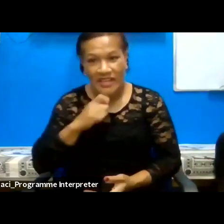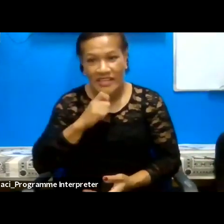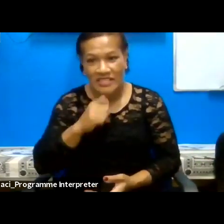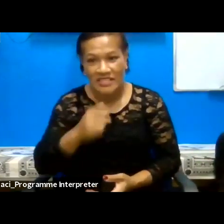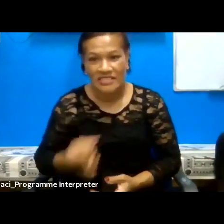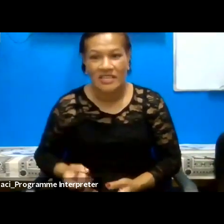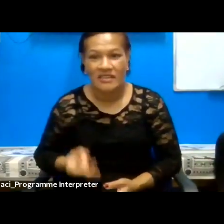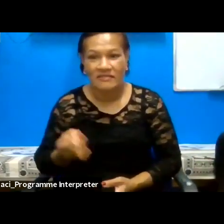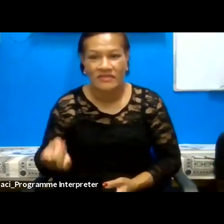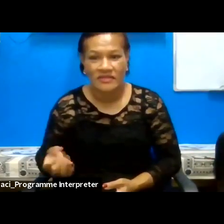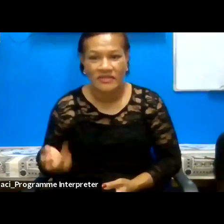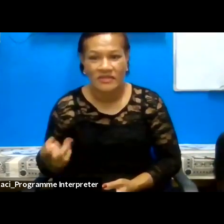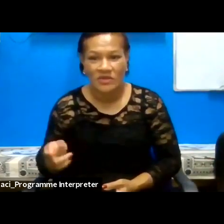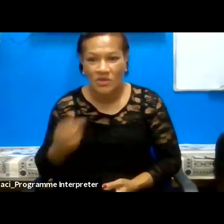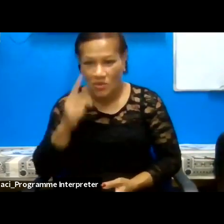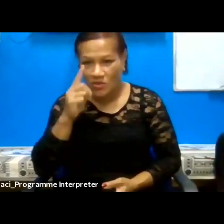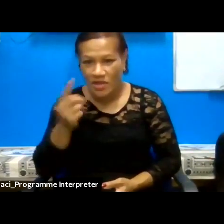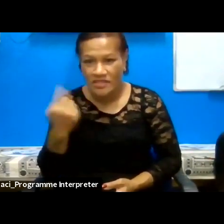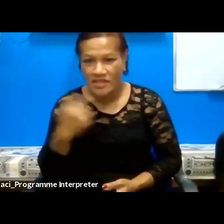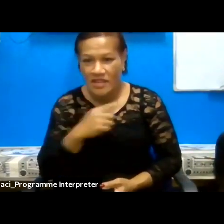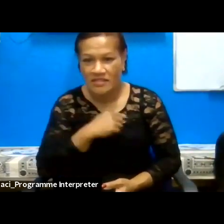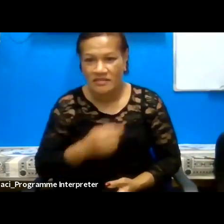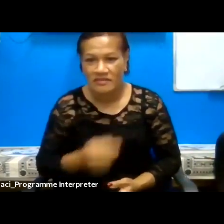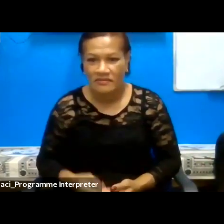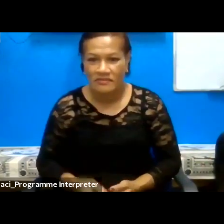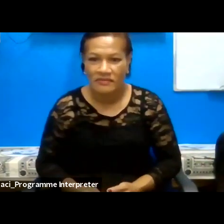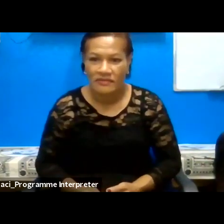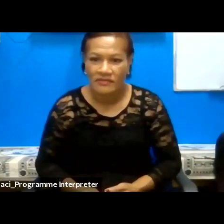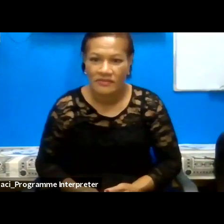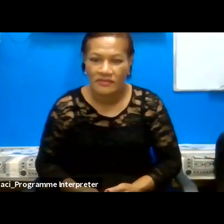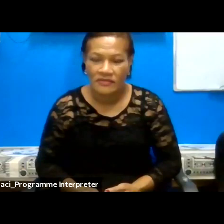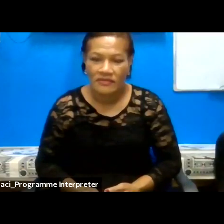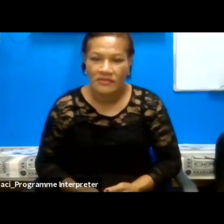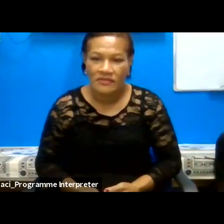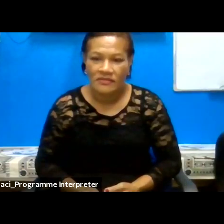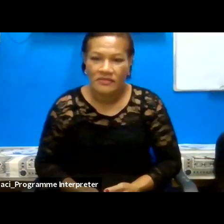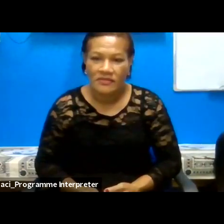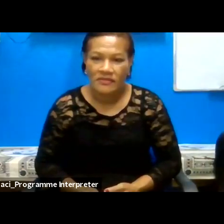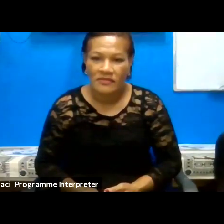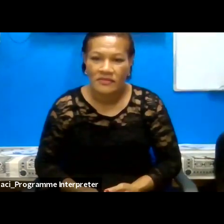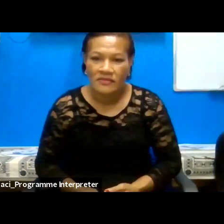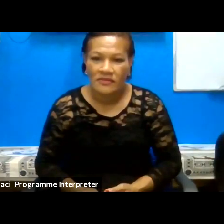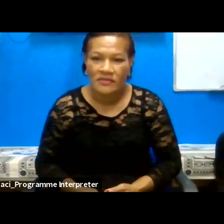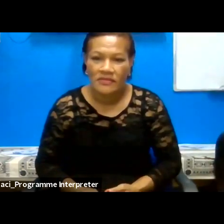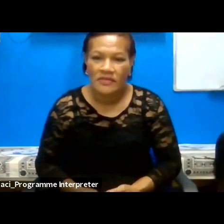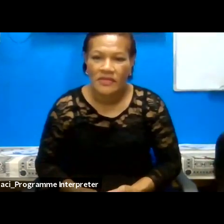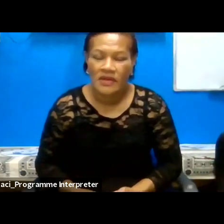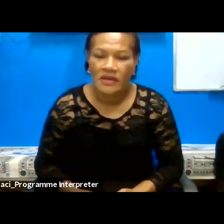how you smile. We have a few